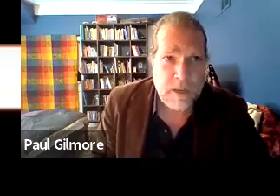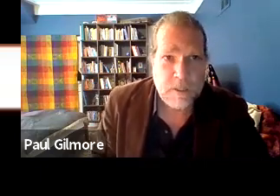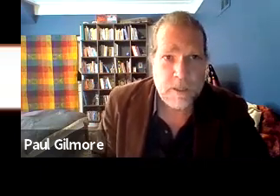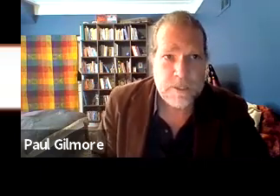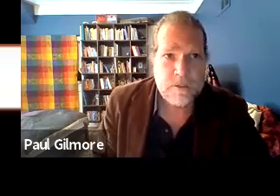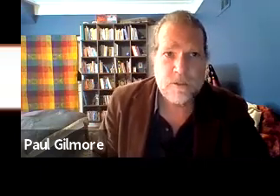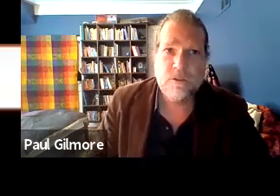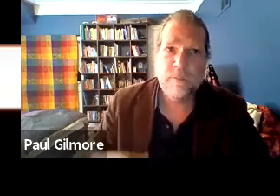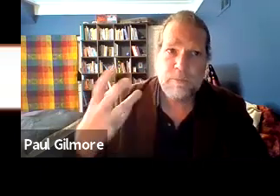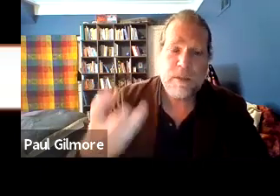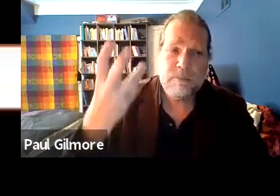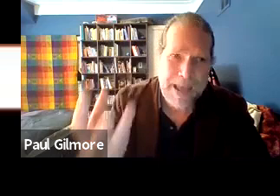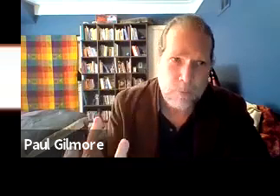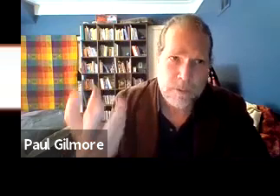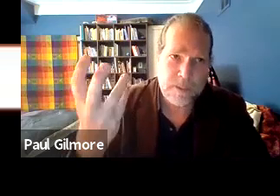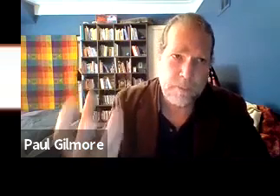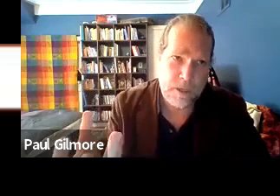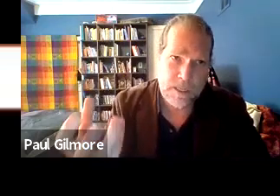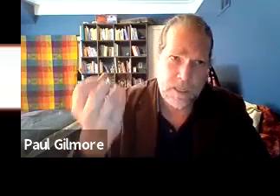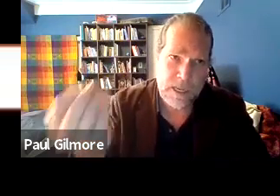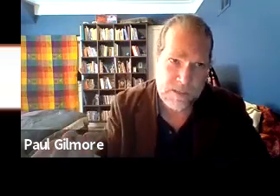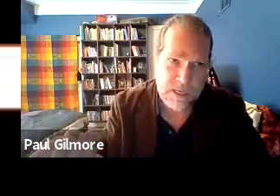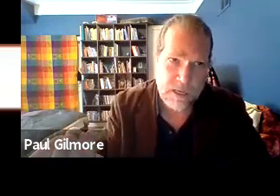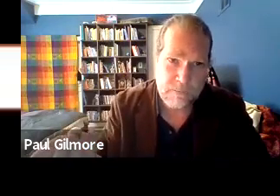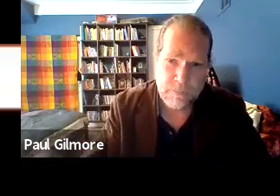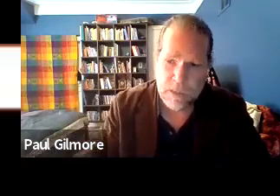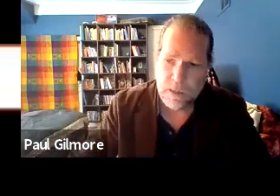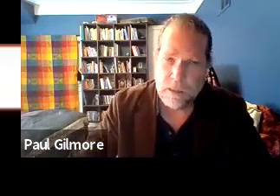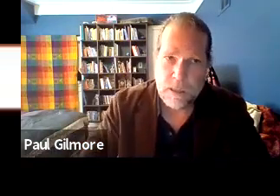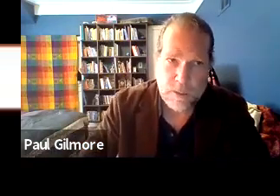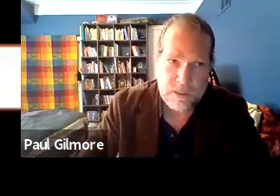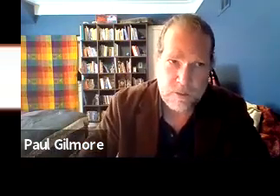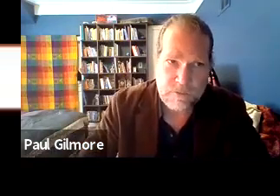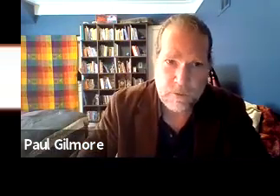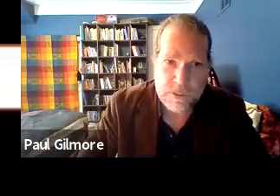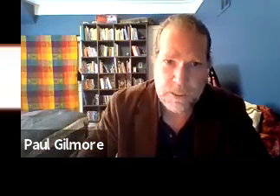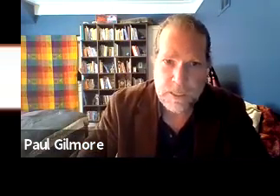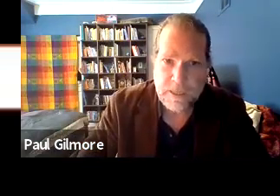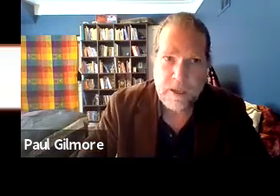populations to the people in power in America at the time, they looked at those folks and